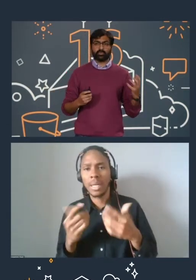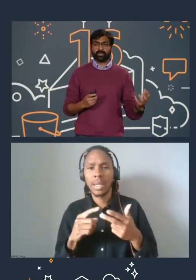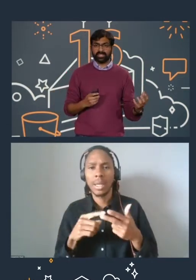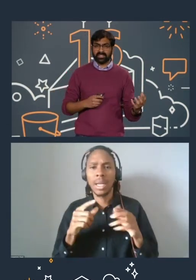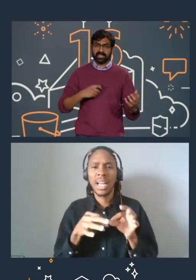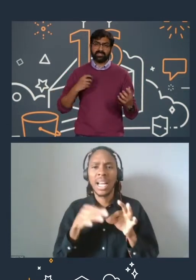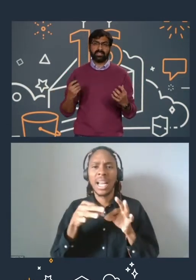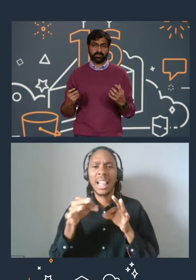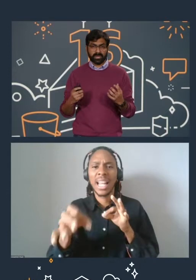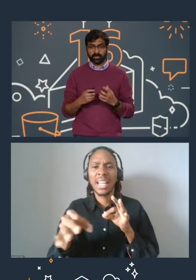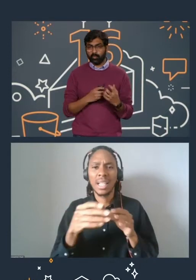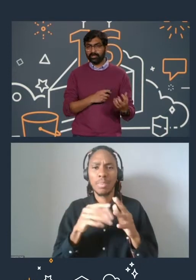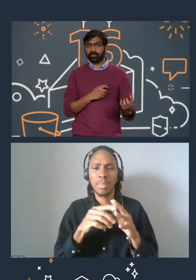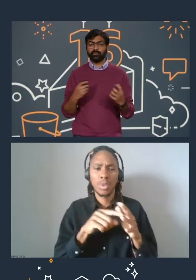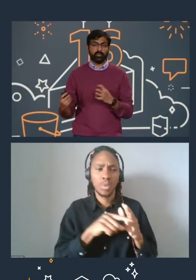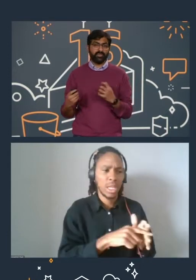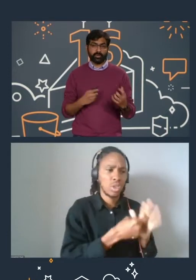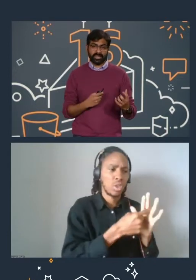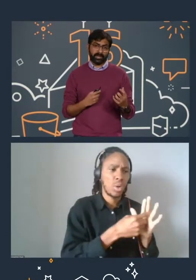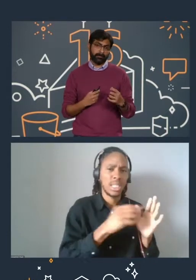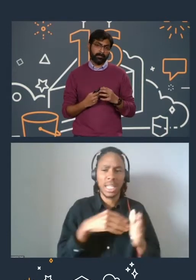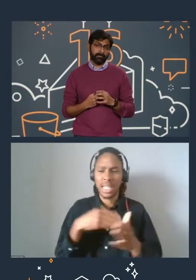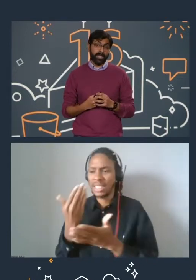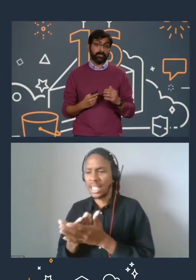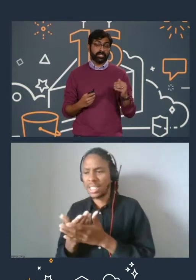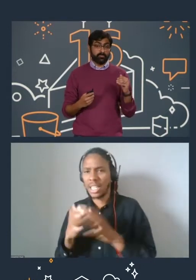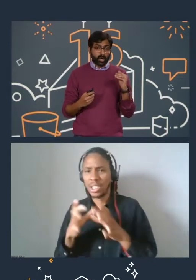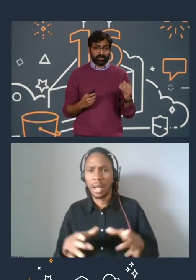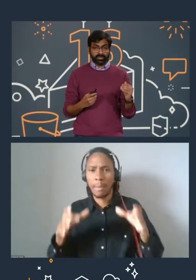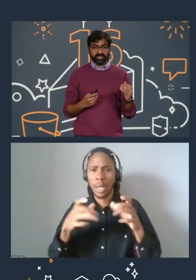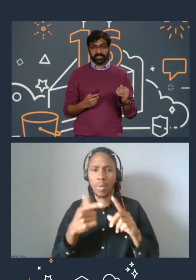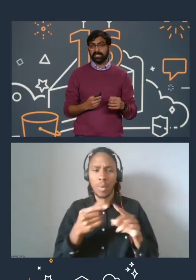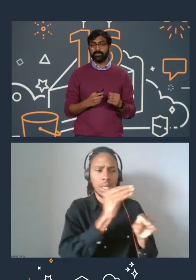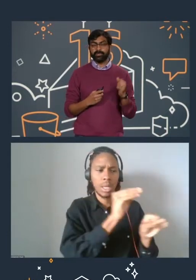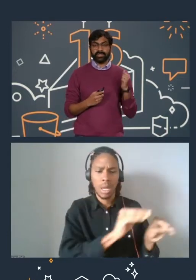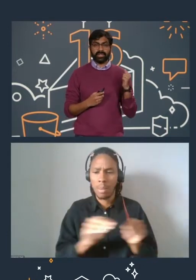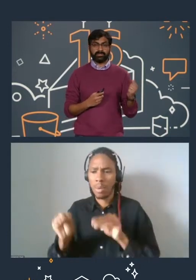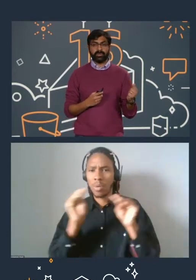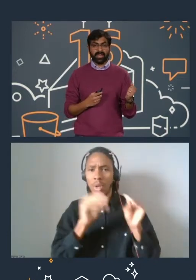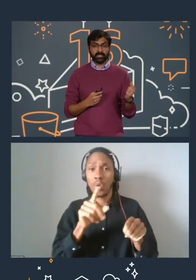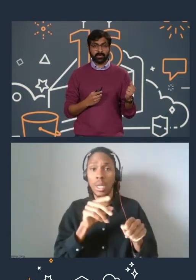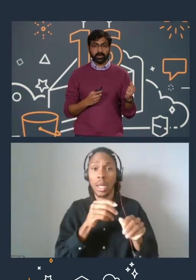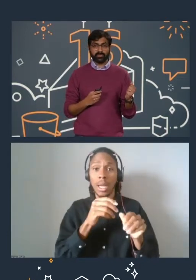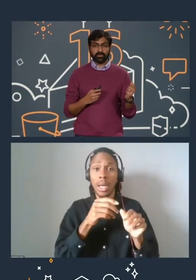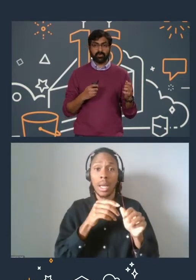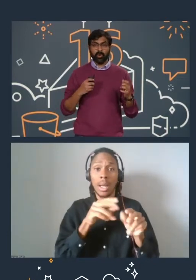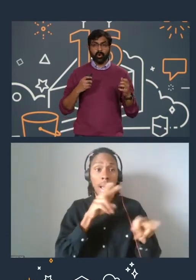and the destination bucket when you're moving your data. And you can monitor this either using the S3 management console